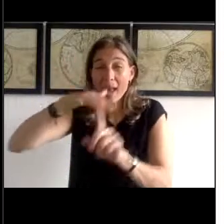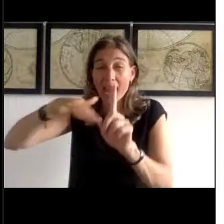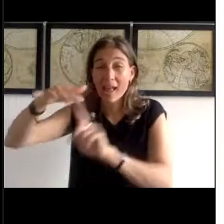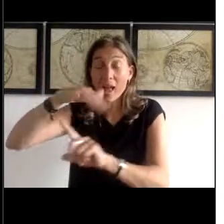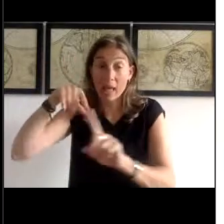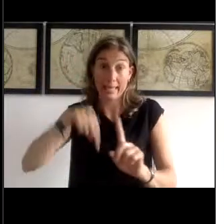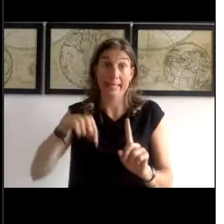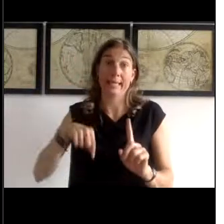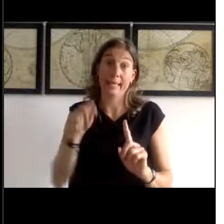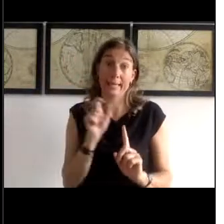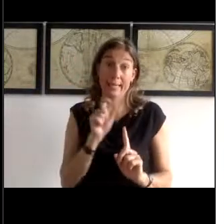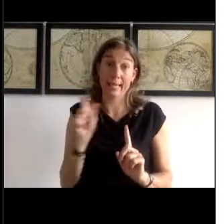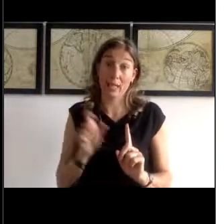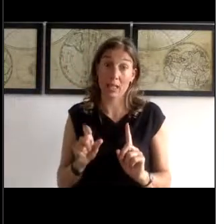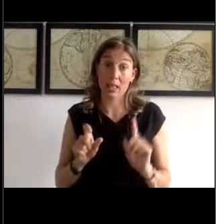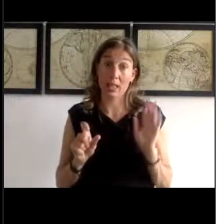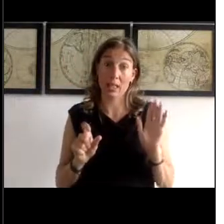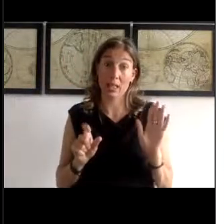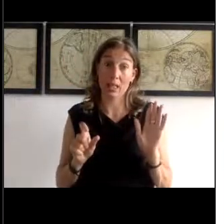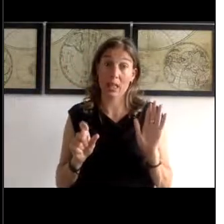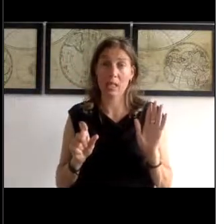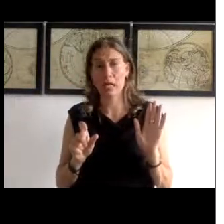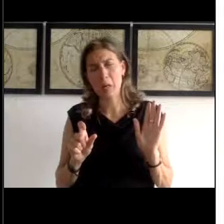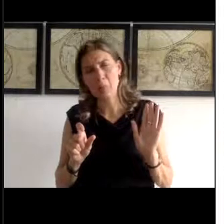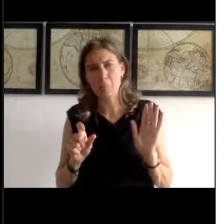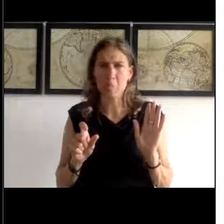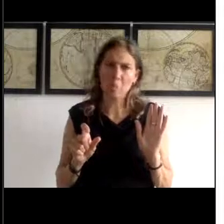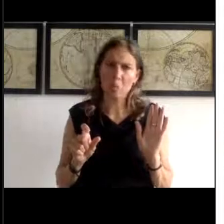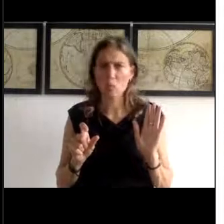I participated in the programme during the first semester